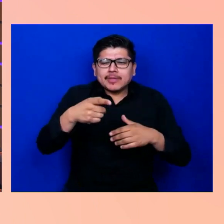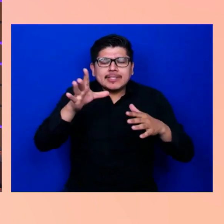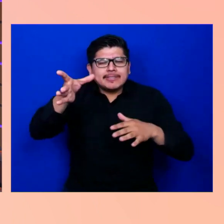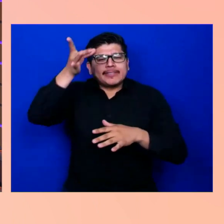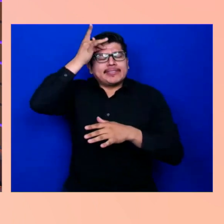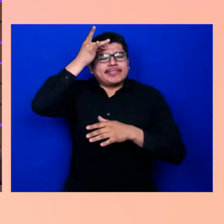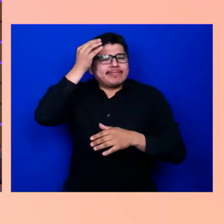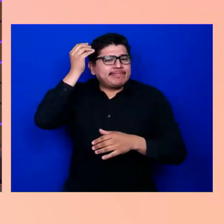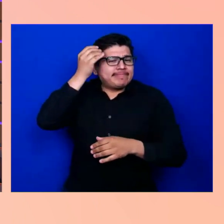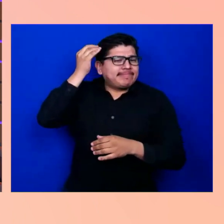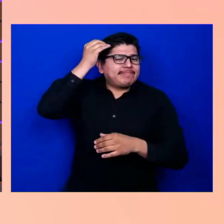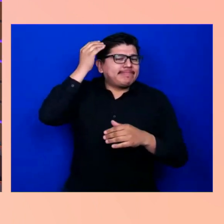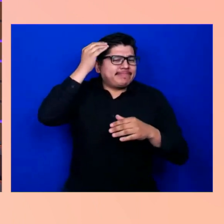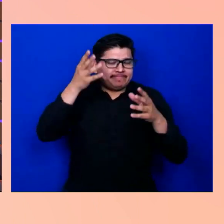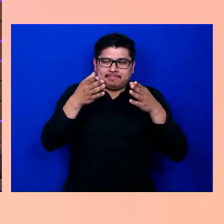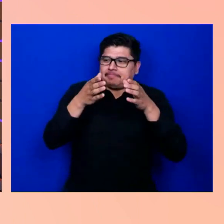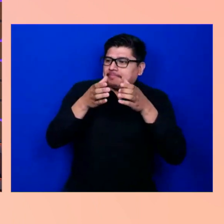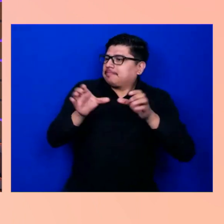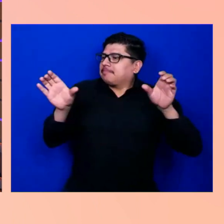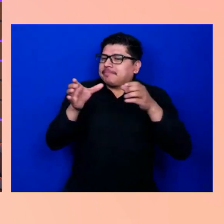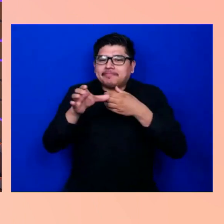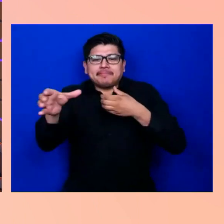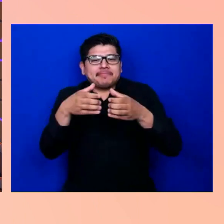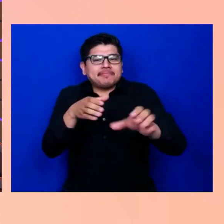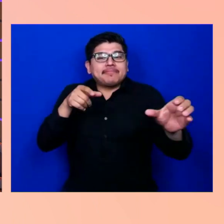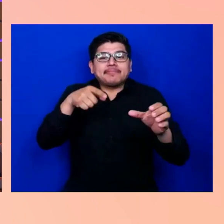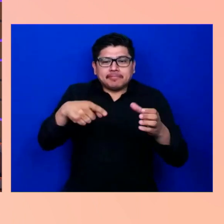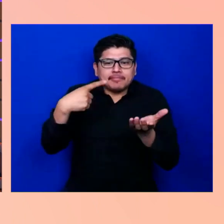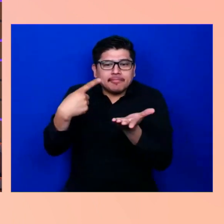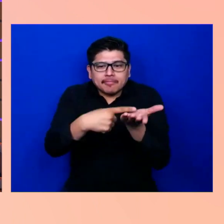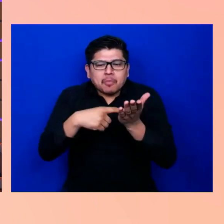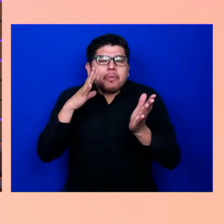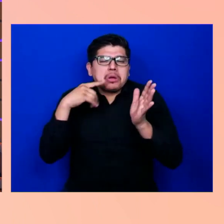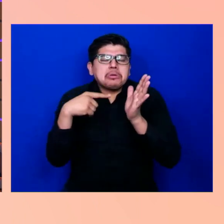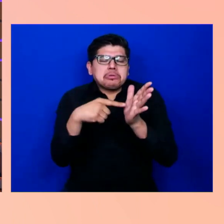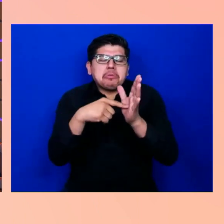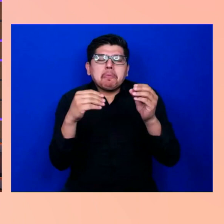we'll demo more new features and discuss the many ways we're innovating for